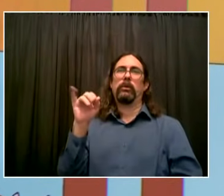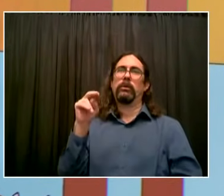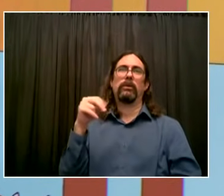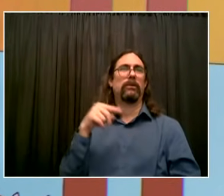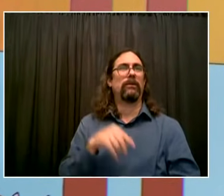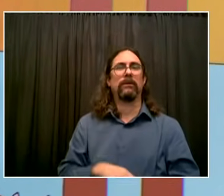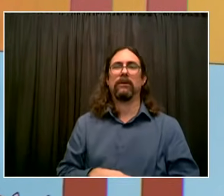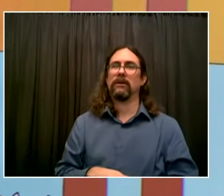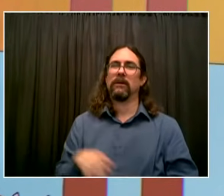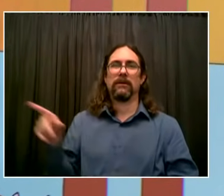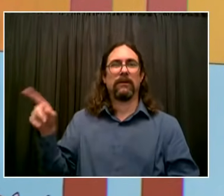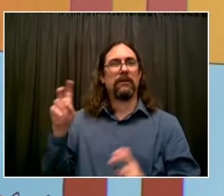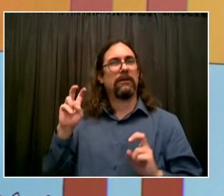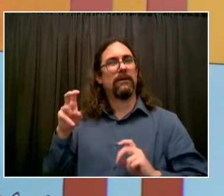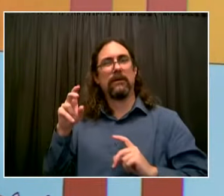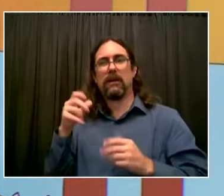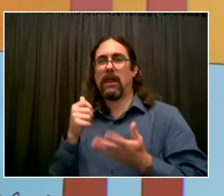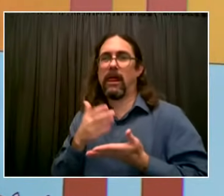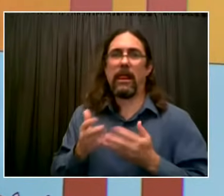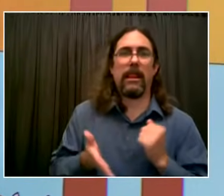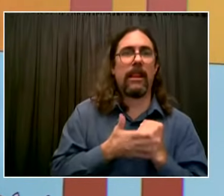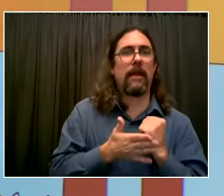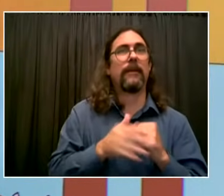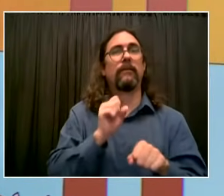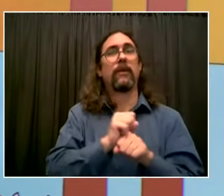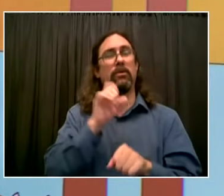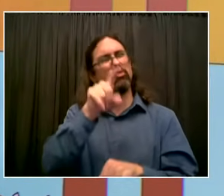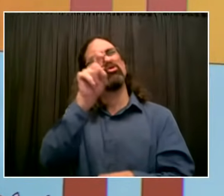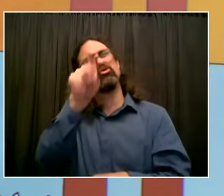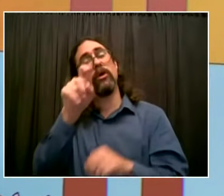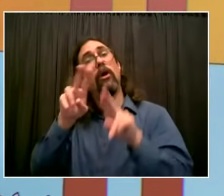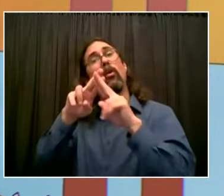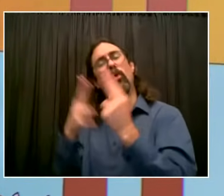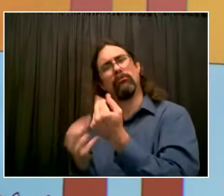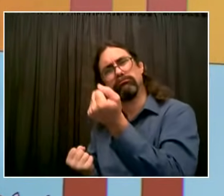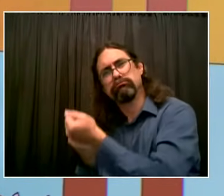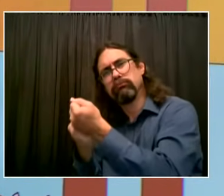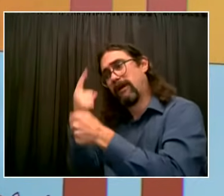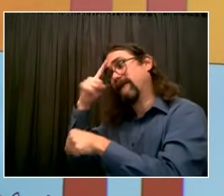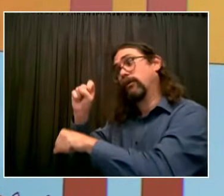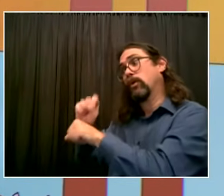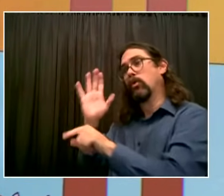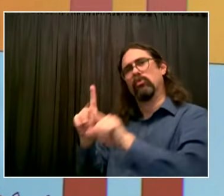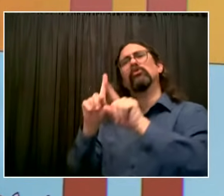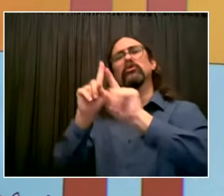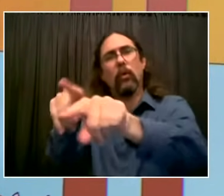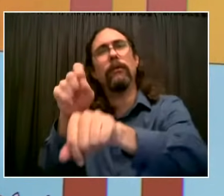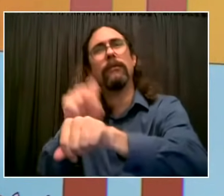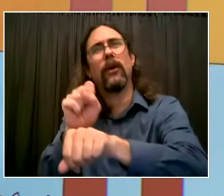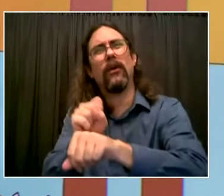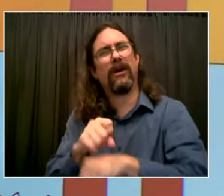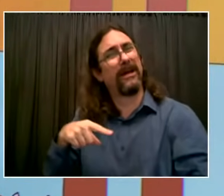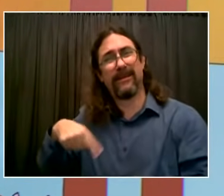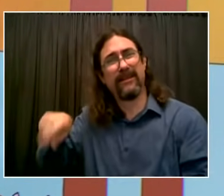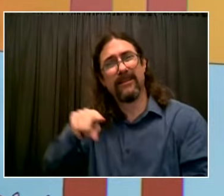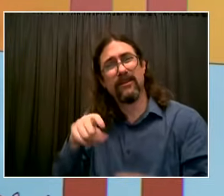COME TO WORK IN THE MIDDLE OF A CRISIS, TNO DISCOURAGE PEOPLE FROM DOING THEIR JOB. NOT ENCOUAGRE